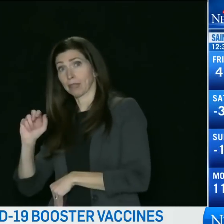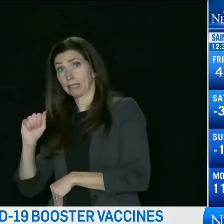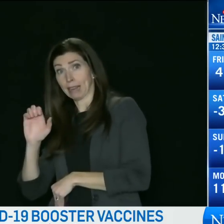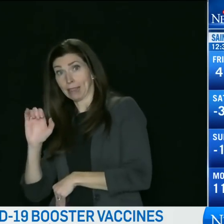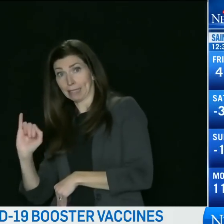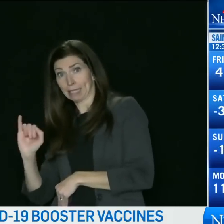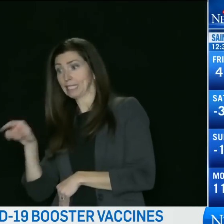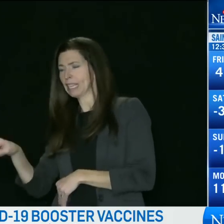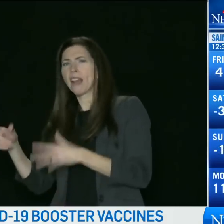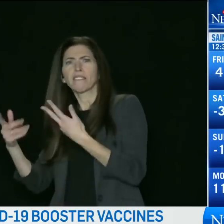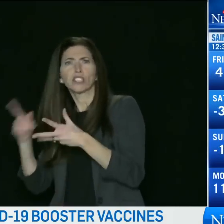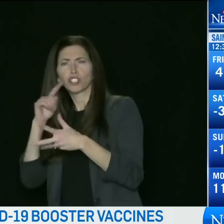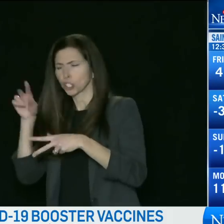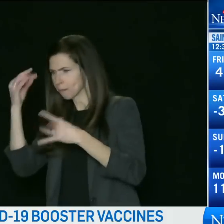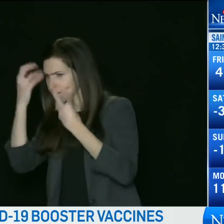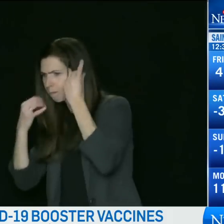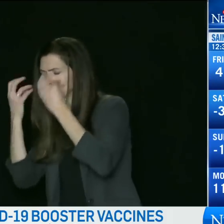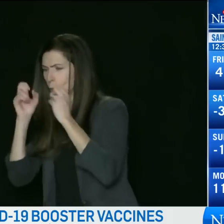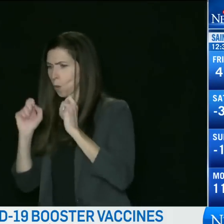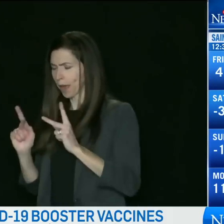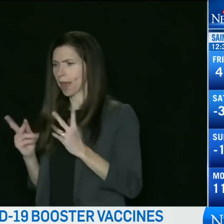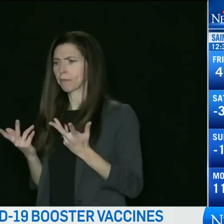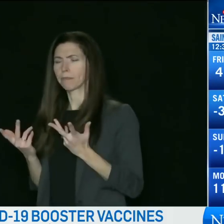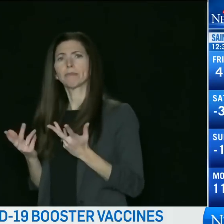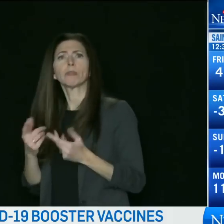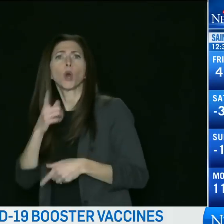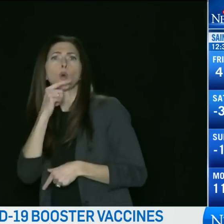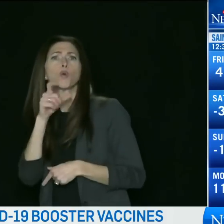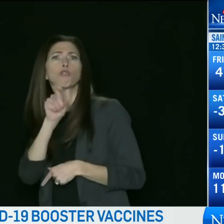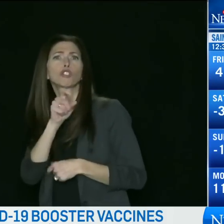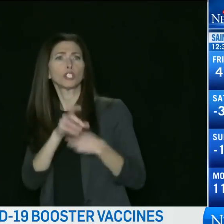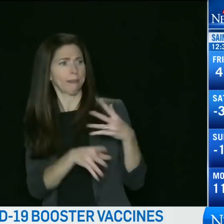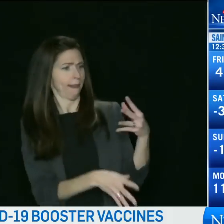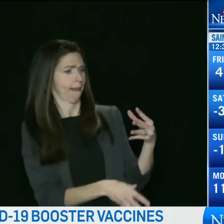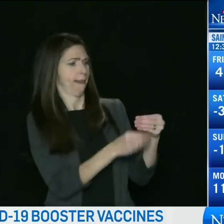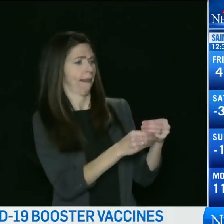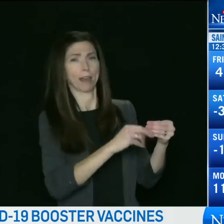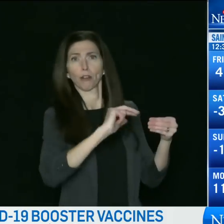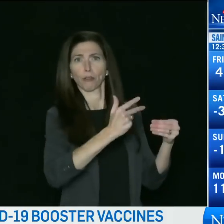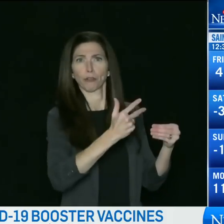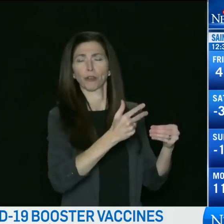REGIME FOR THE PRIMARY SERIES. NACI, FOR EXAMPLE, HAS LOOKED AT THE FACT THAT AN ADDITIONAL DOSE